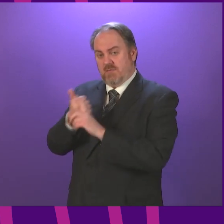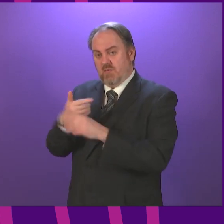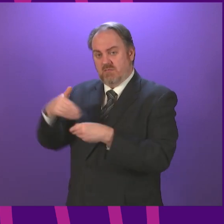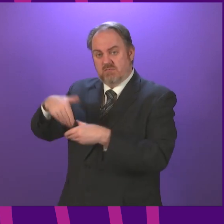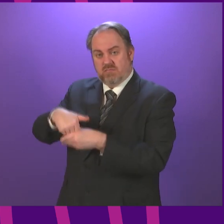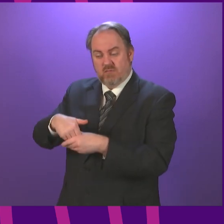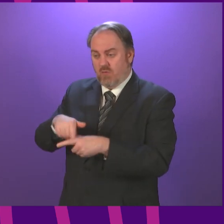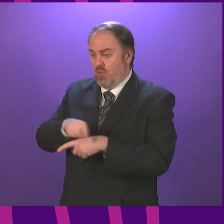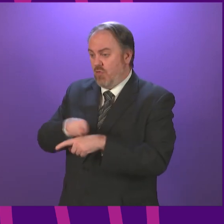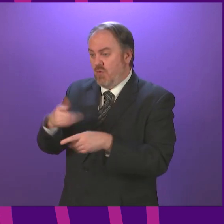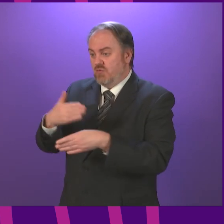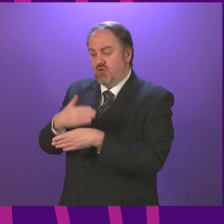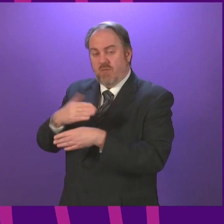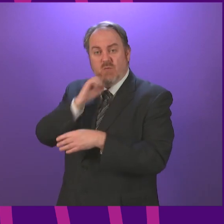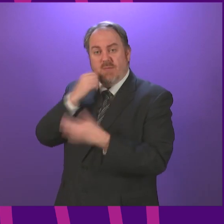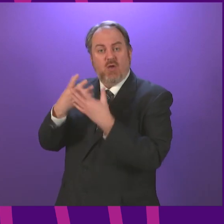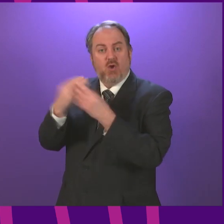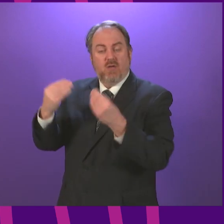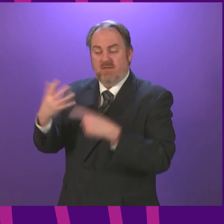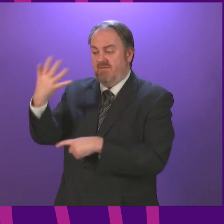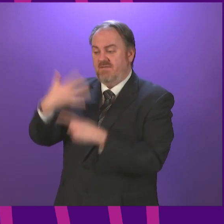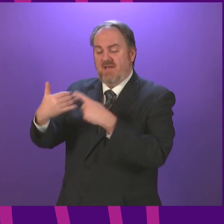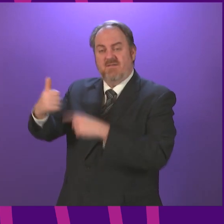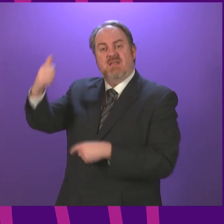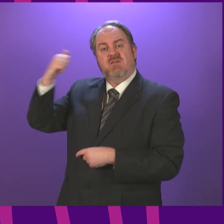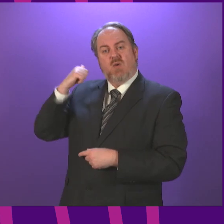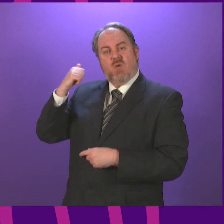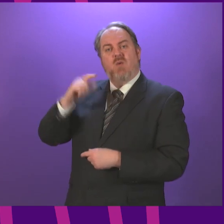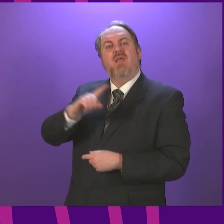have been lost there and then. That is why I will always prefer that activist approach